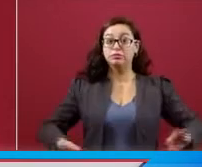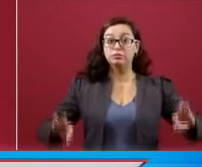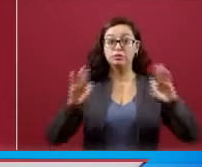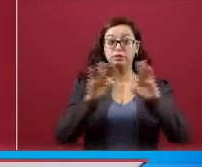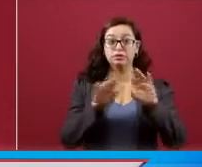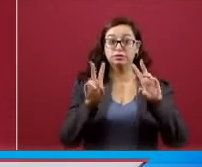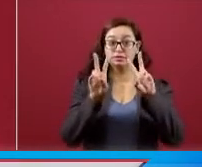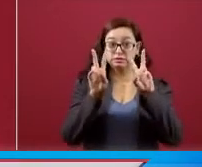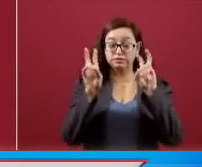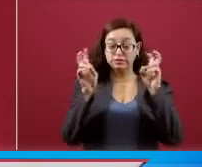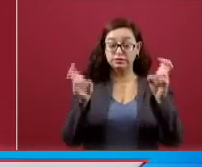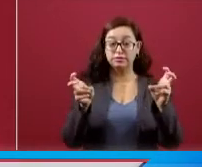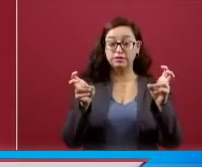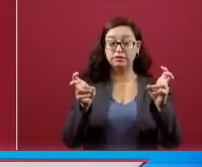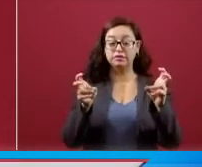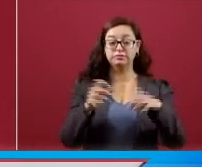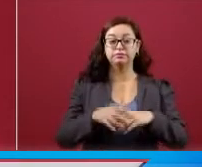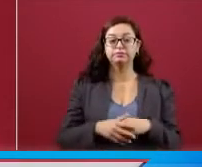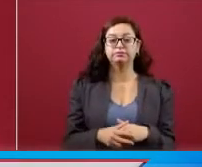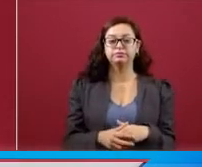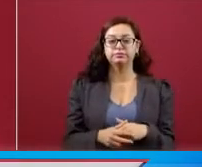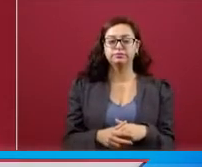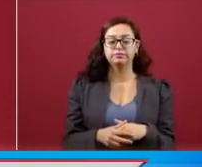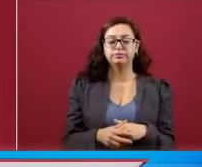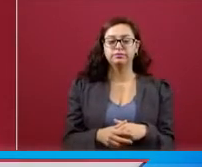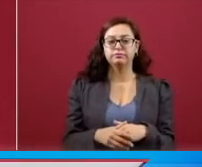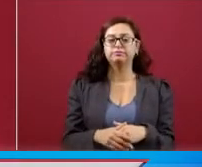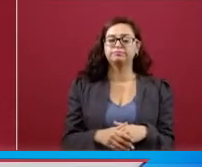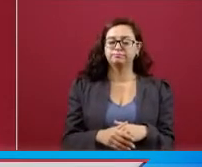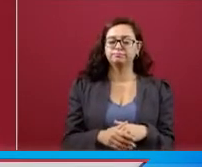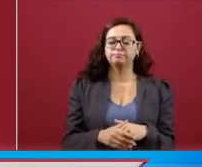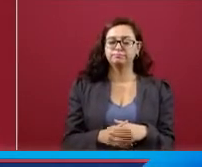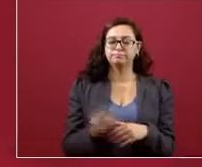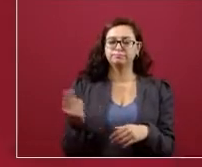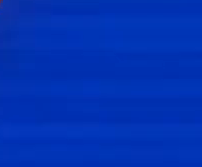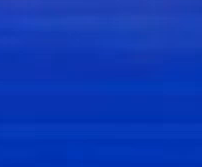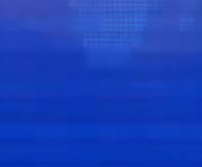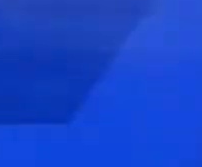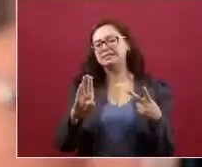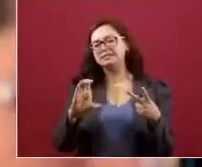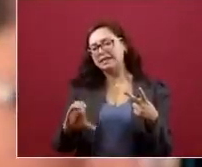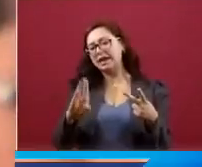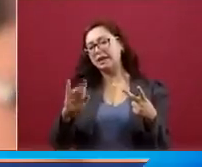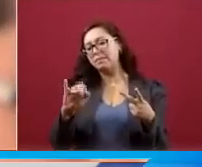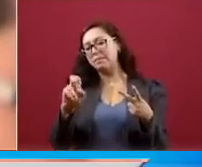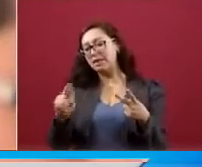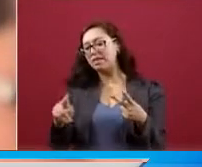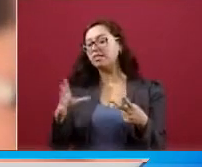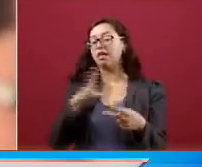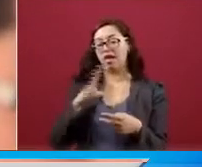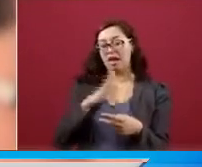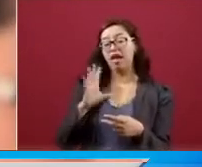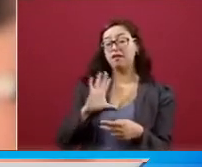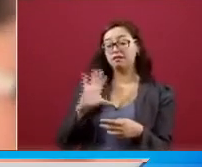For this activity this weekend will not visit any state of the country 2. Intermediaries in the government